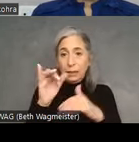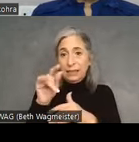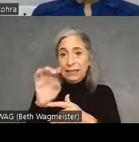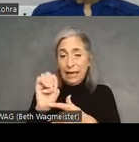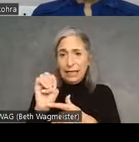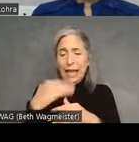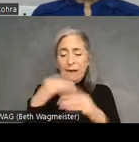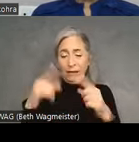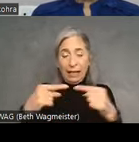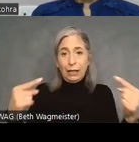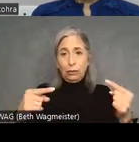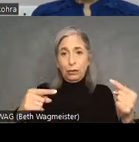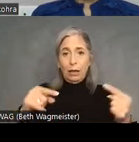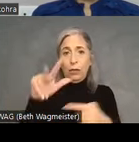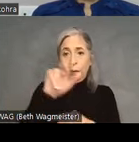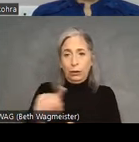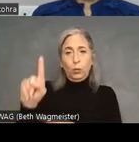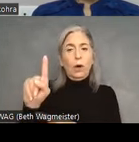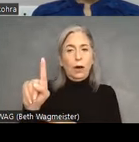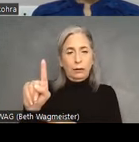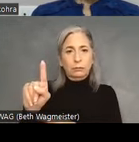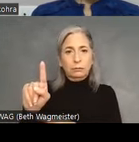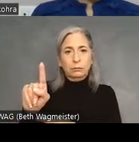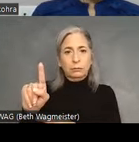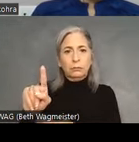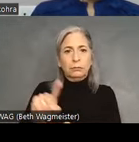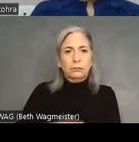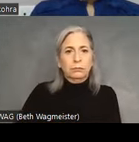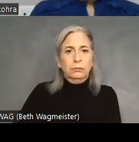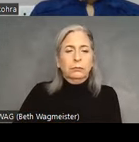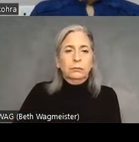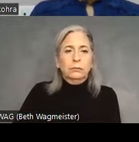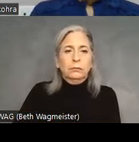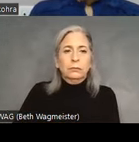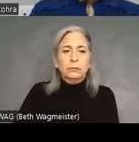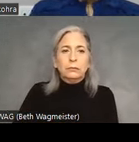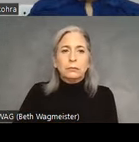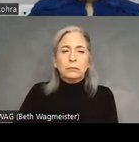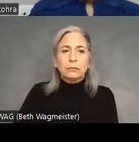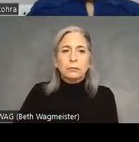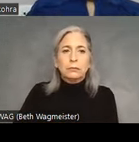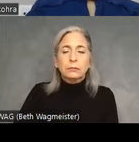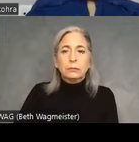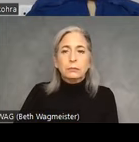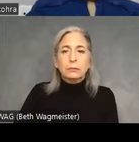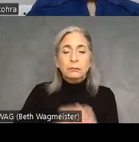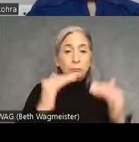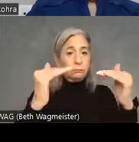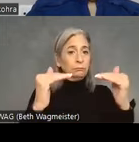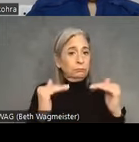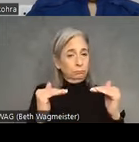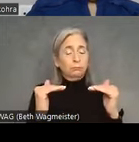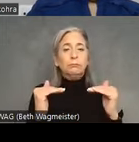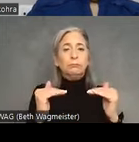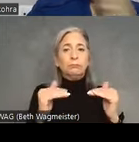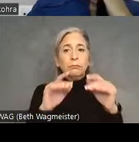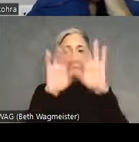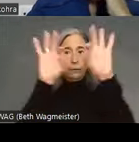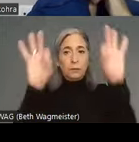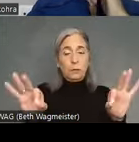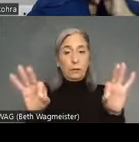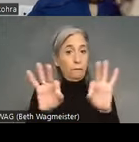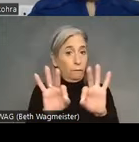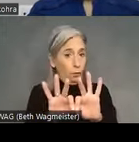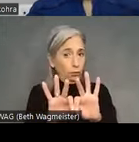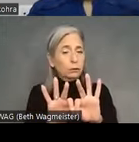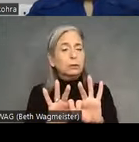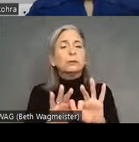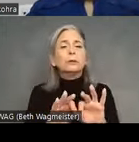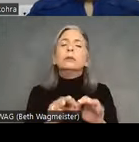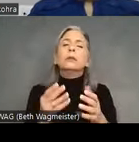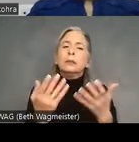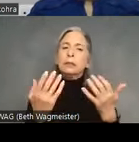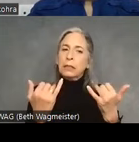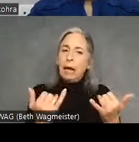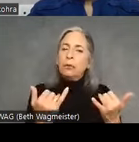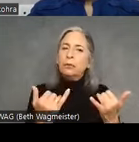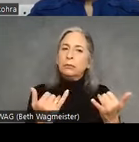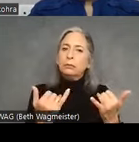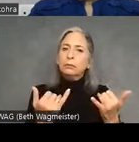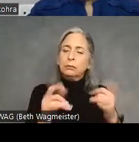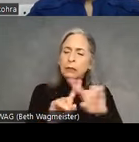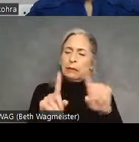contrast of three to one with adjacent colors. Moving on we'll talk about some other kind of